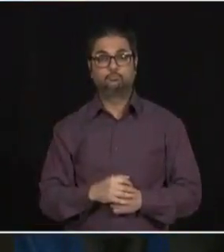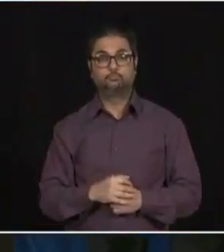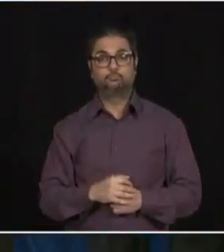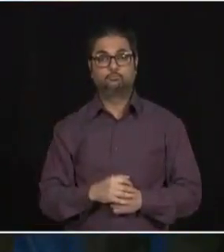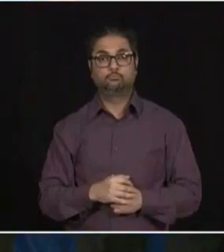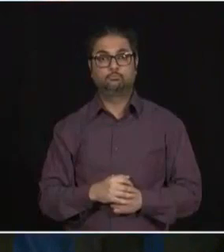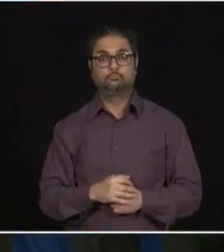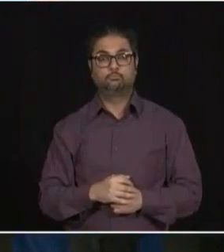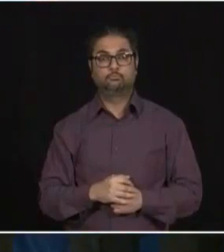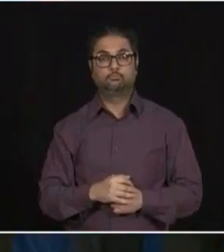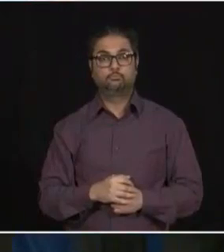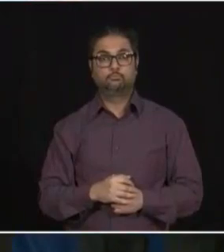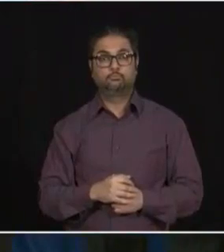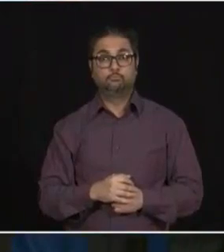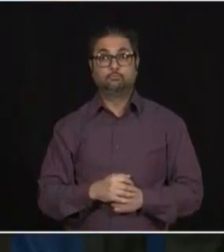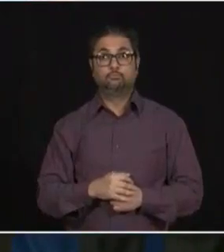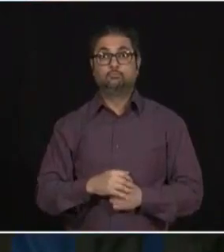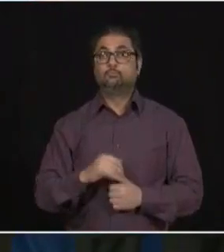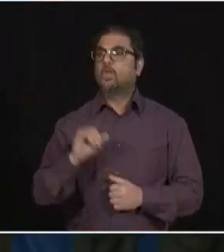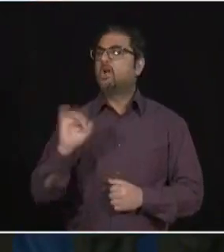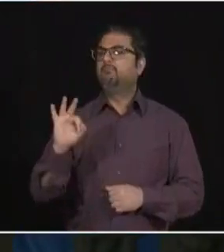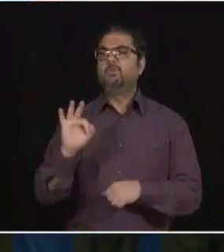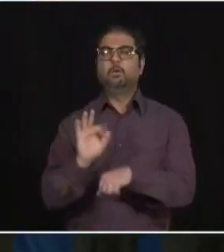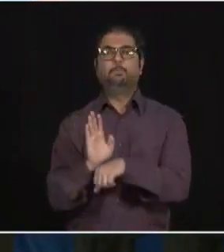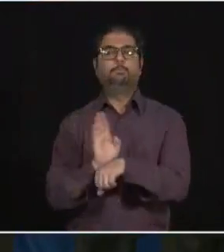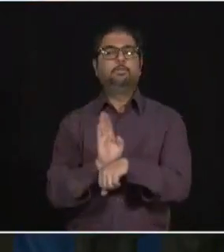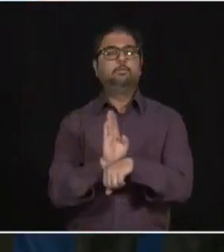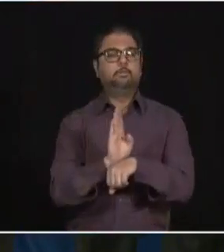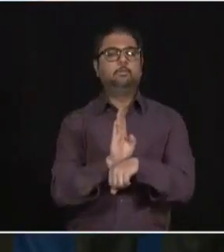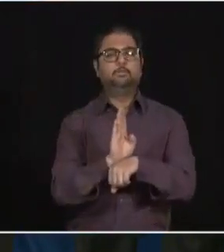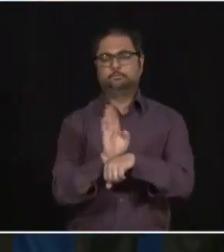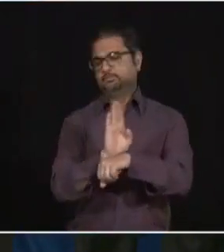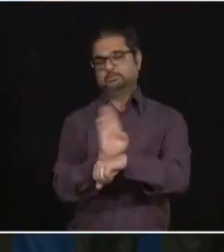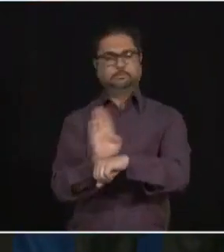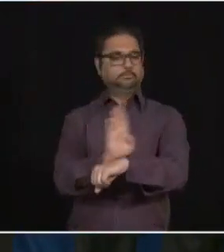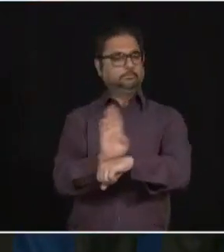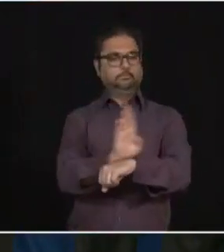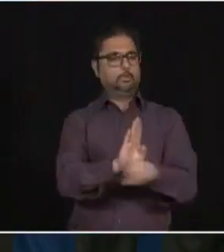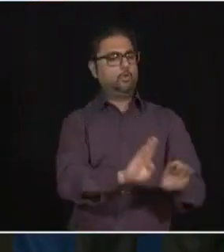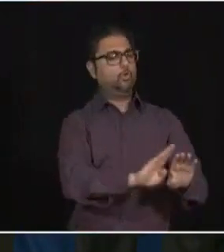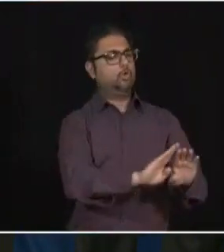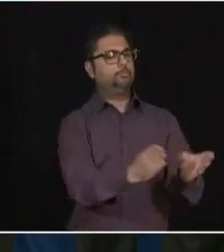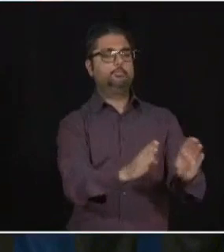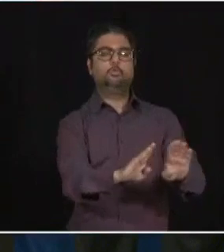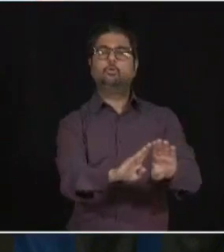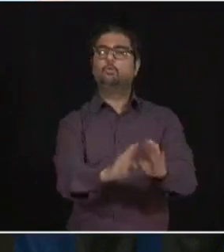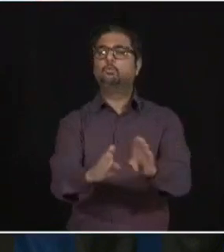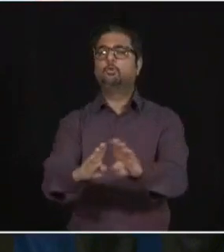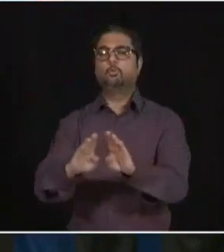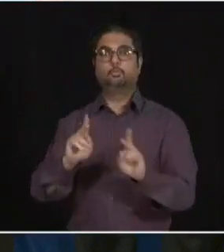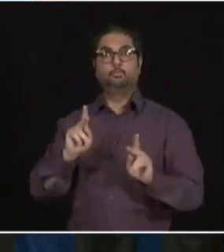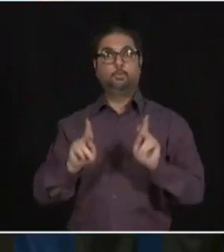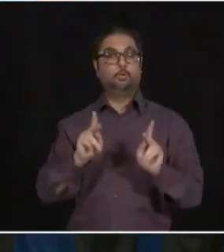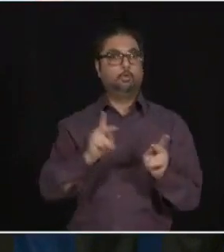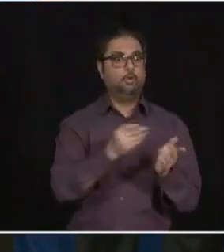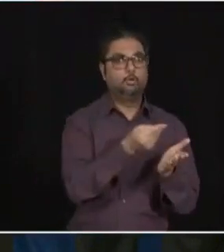reopen there are concerns that businesses may not have enough customers, sustainable revenue to operate in the new normal.